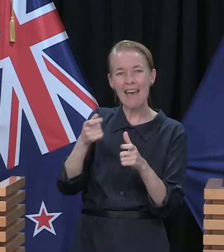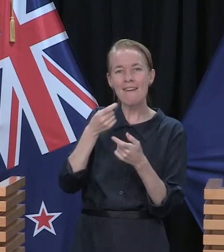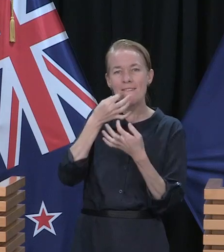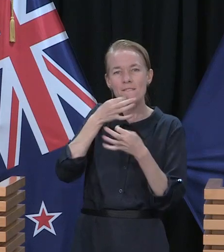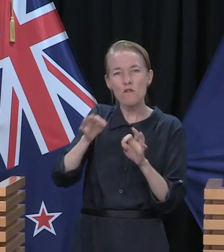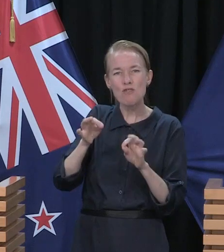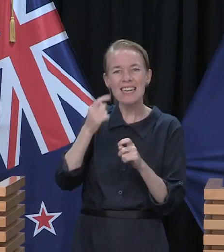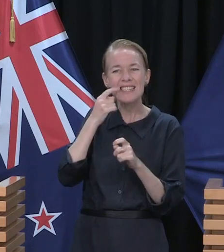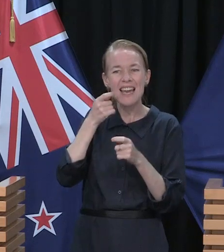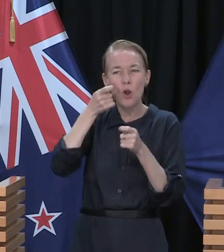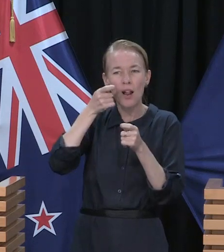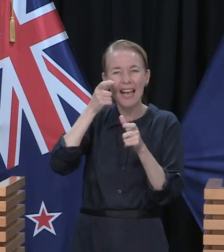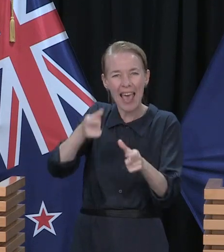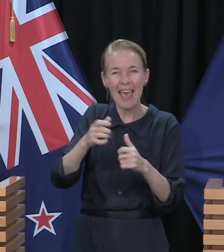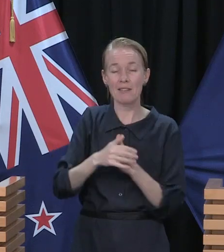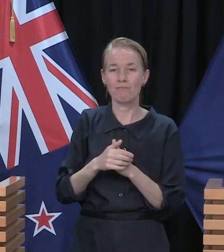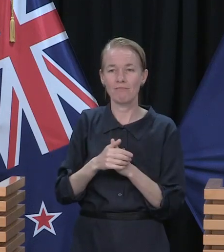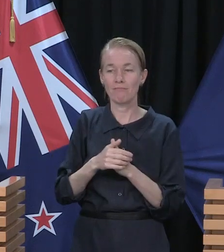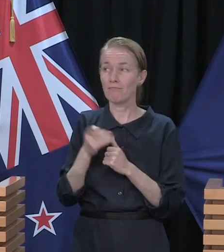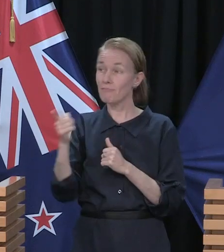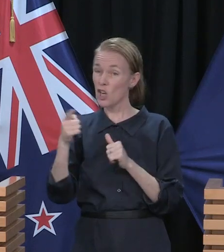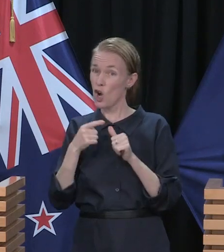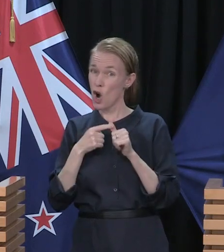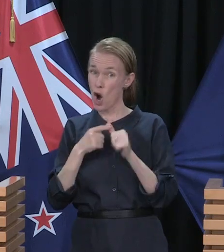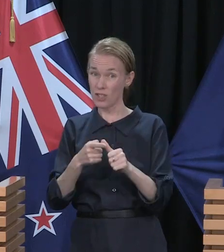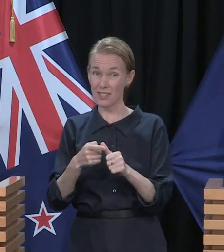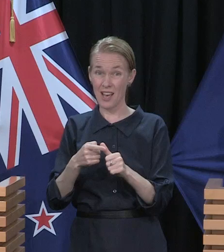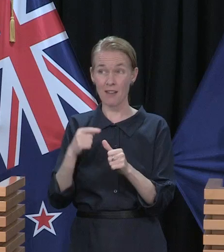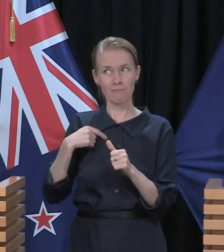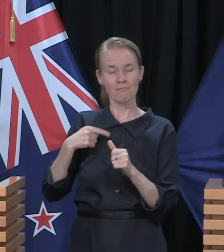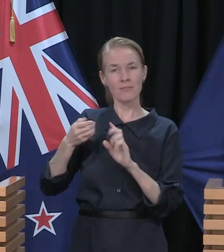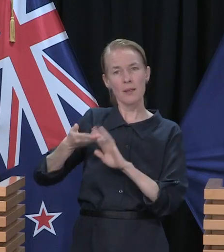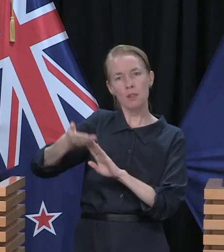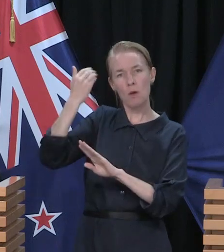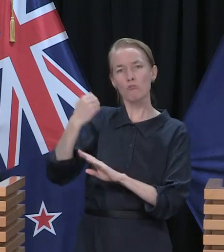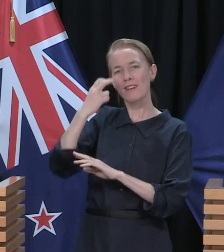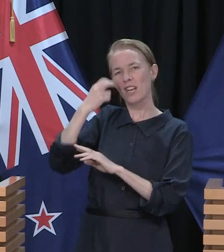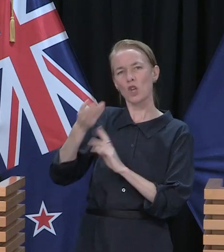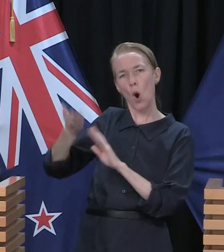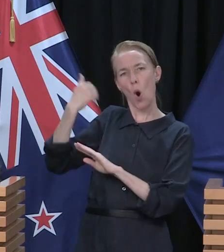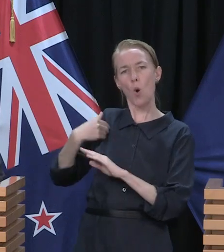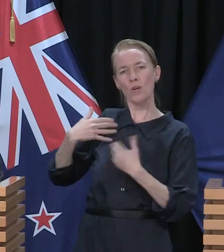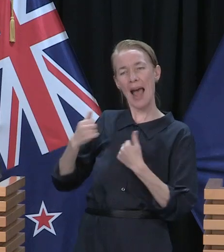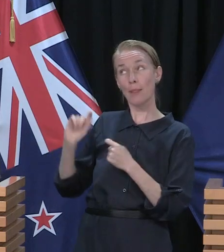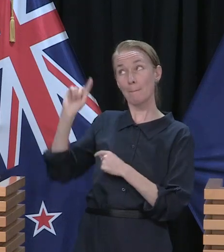followed-up up. That was a report Dr Clark commissioned early on, in the first year as minister. When